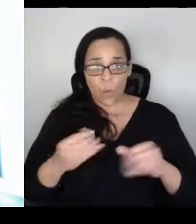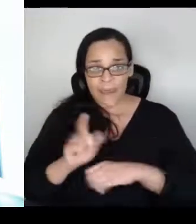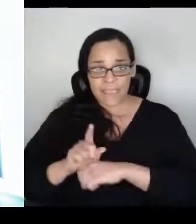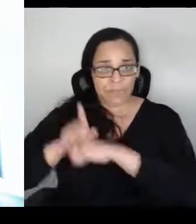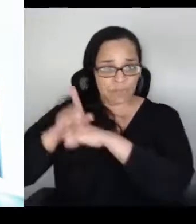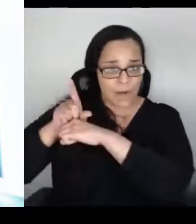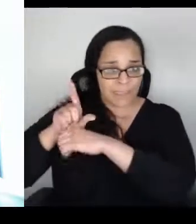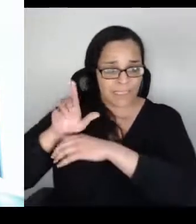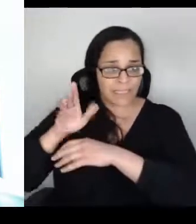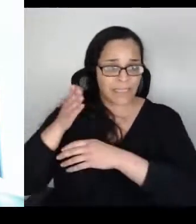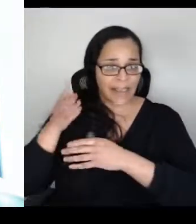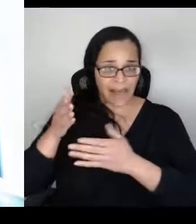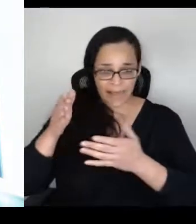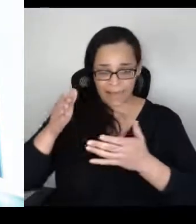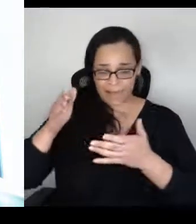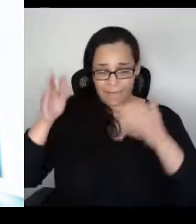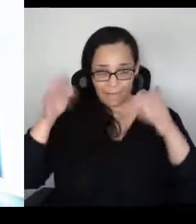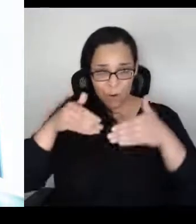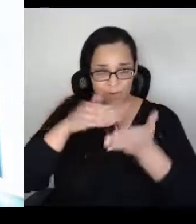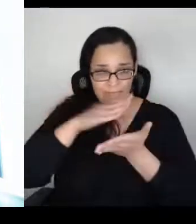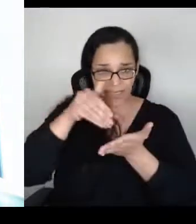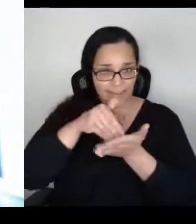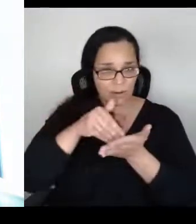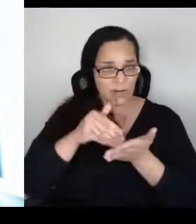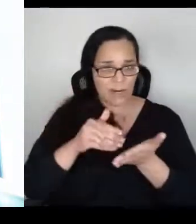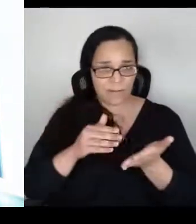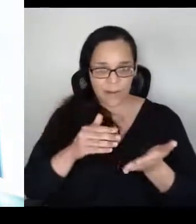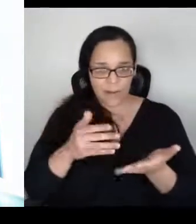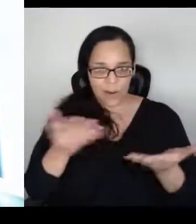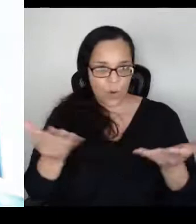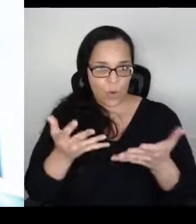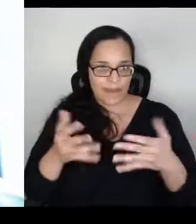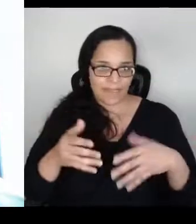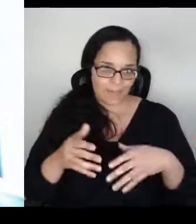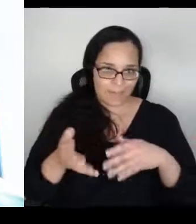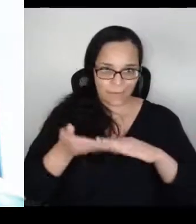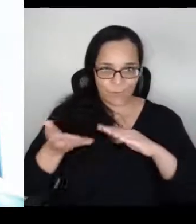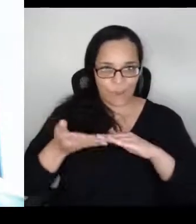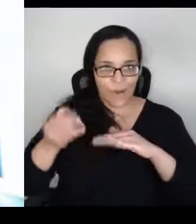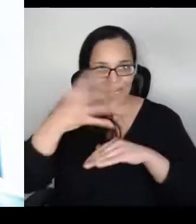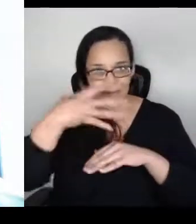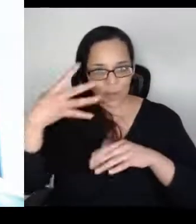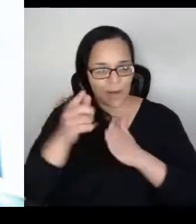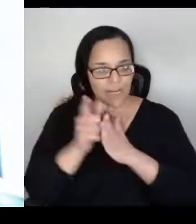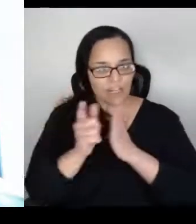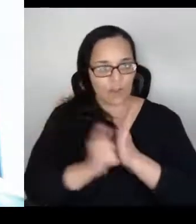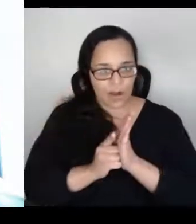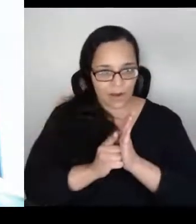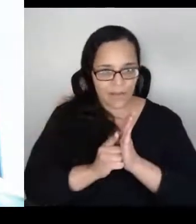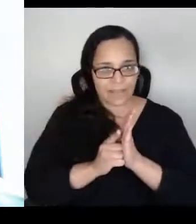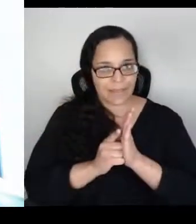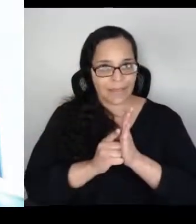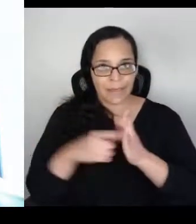of what drives immigration laws, from as early as the definition